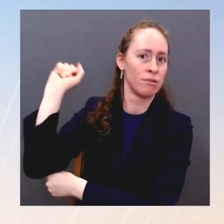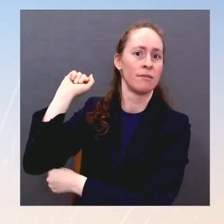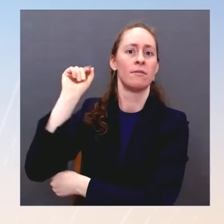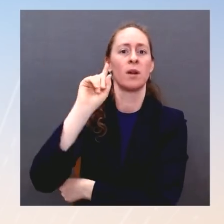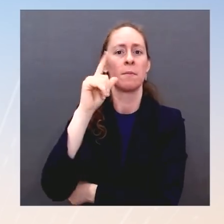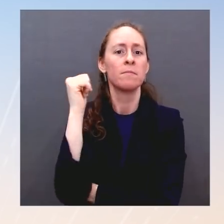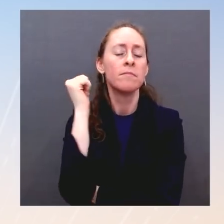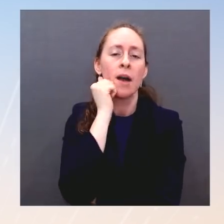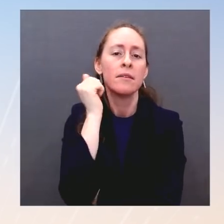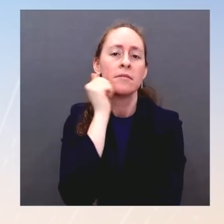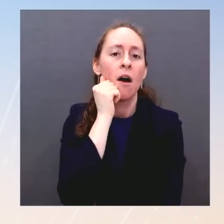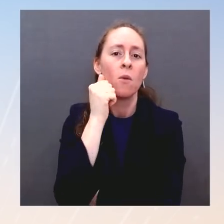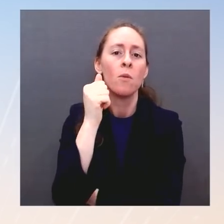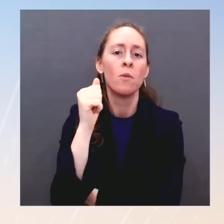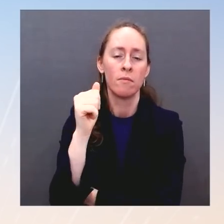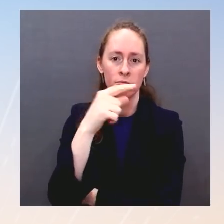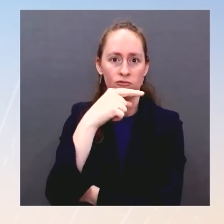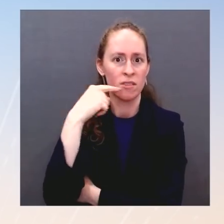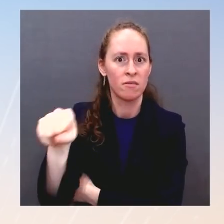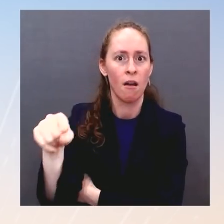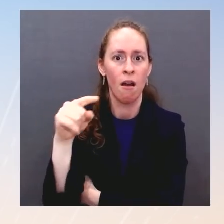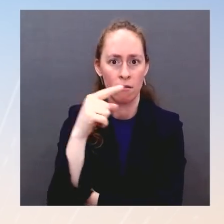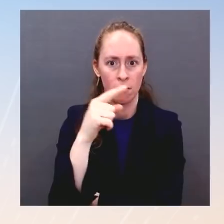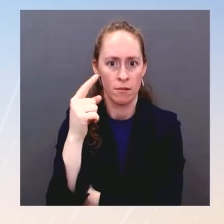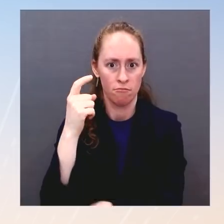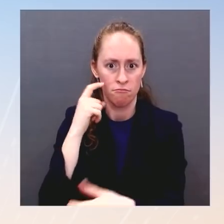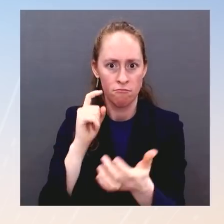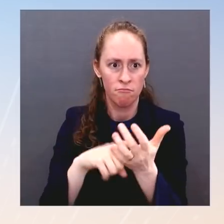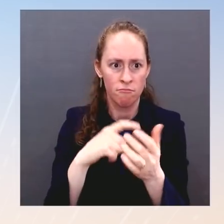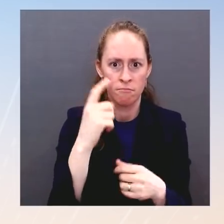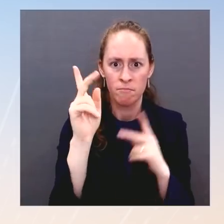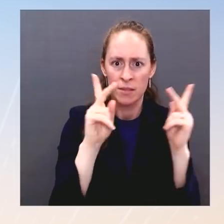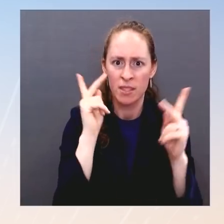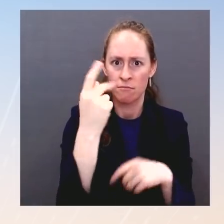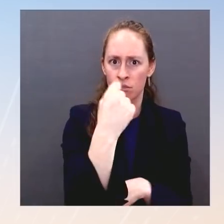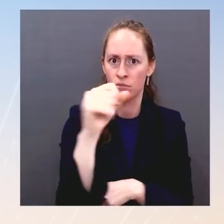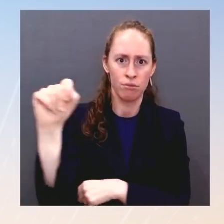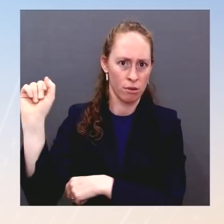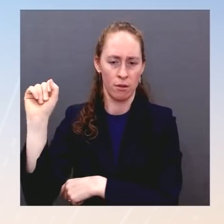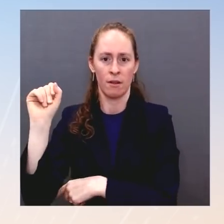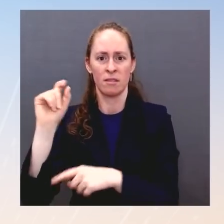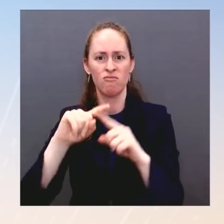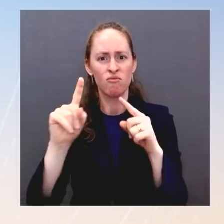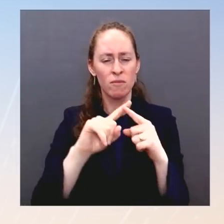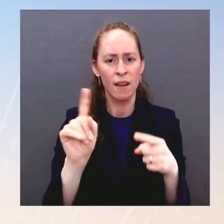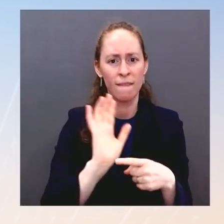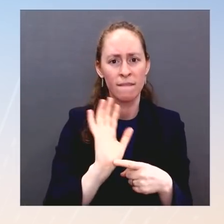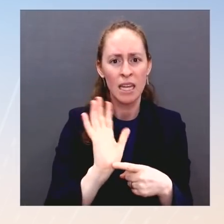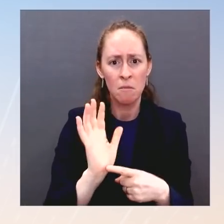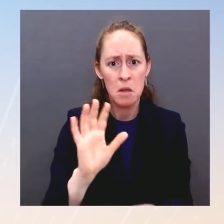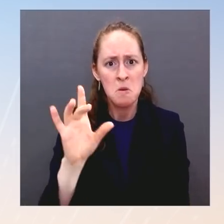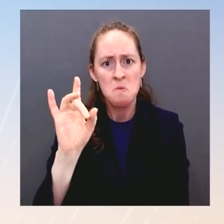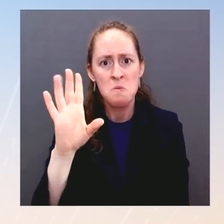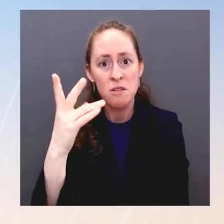including one today that was dramatic of a Russian tank literally rolling over a Ukrainian civilian vehicle. Can you just give us a sense --